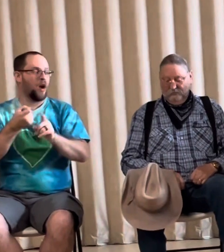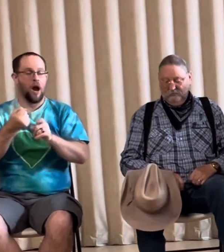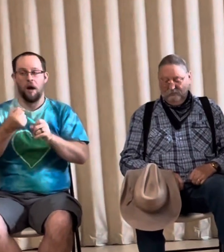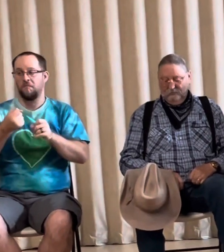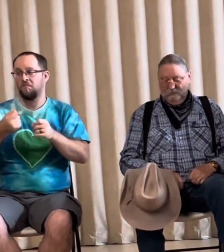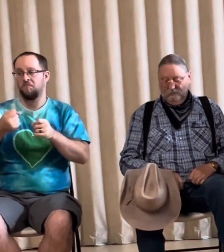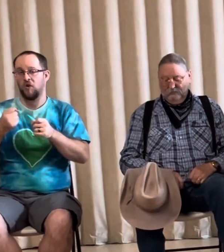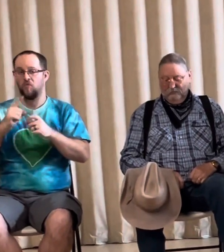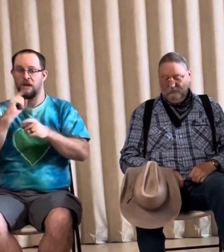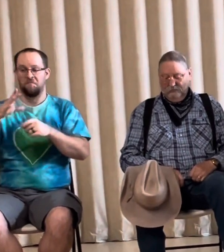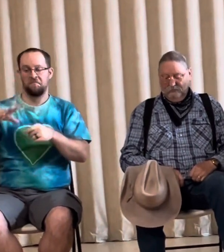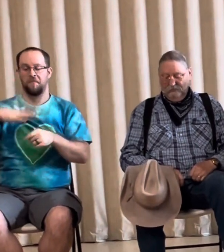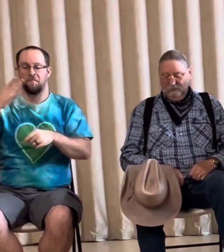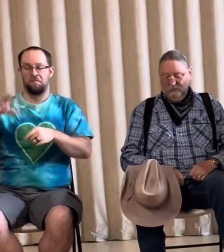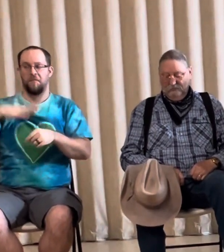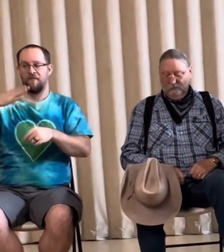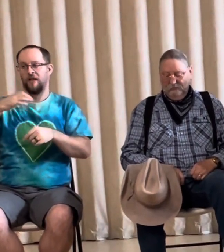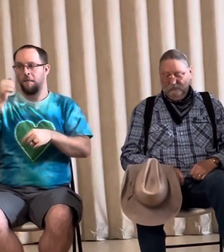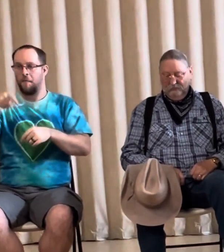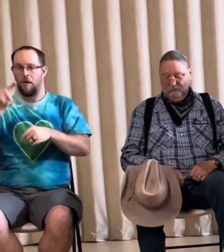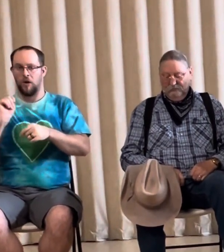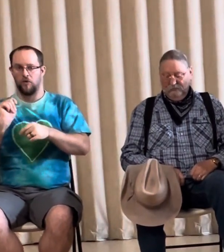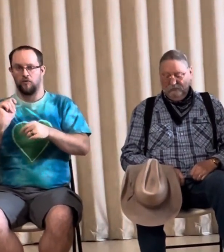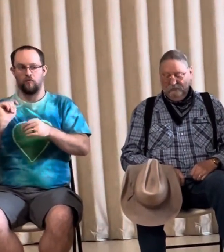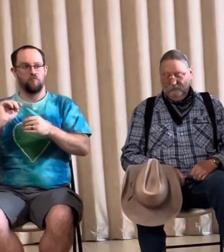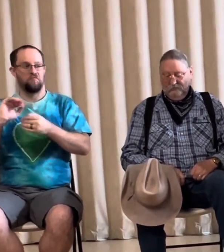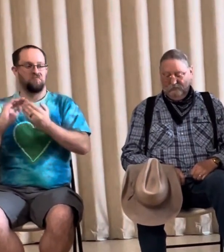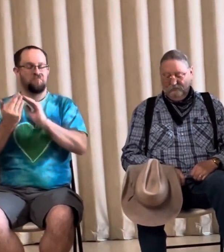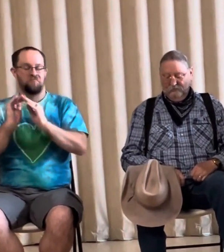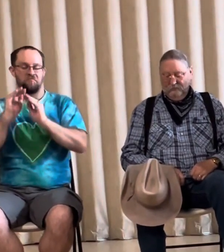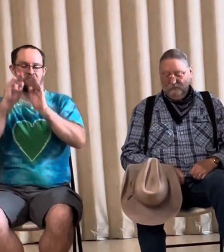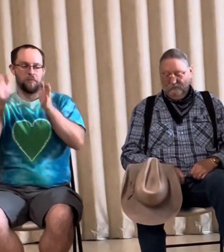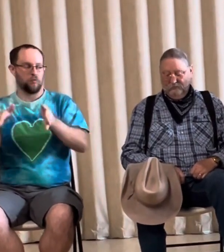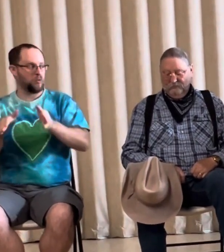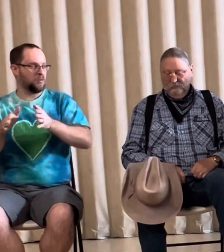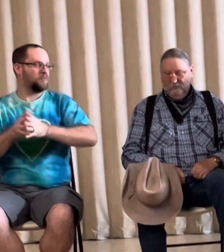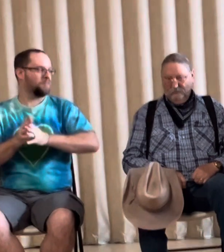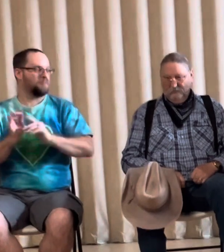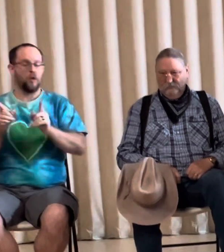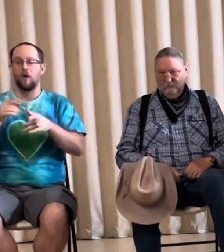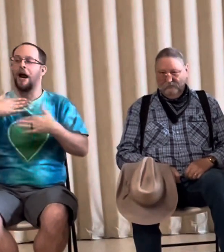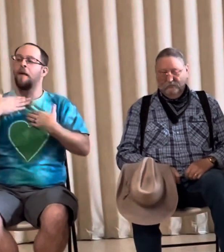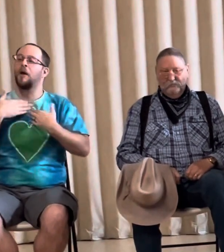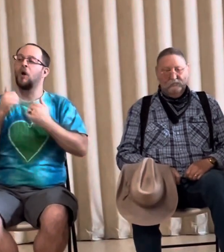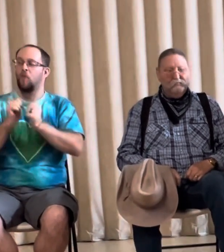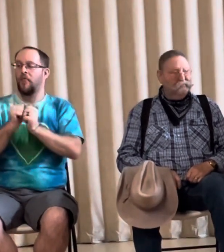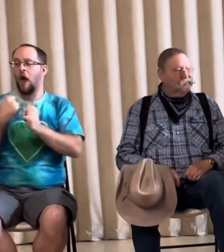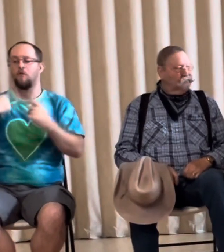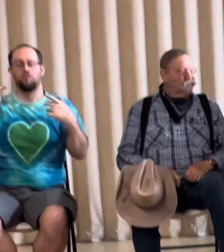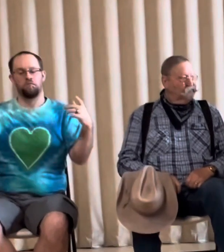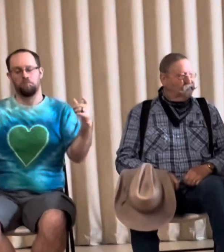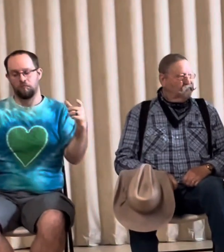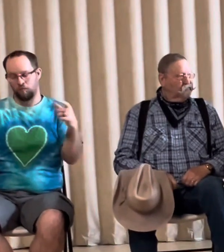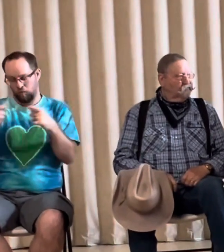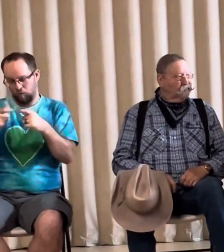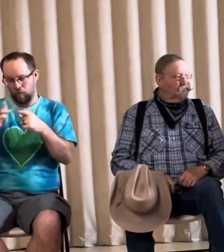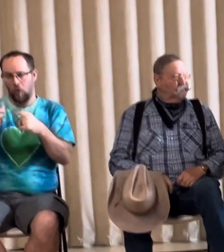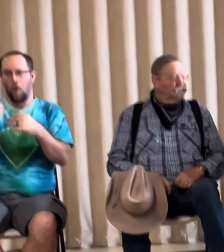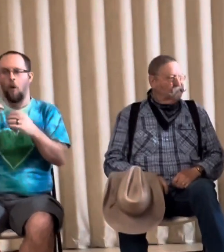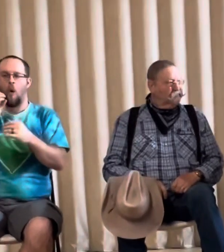apartments to townhouses. But we were happy with our little home on wheels, which we could